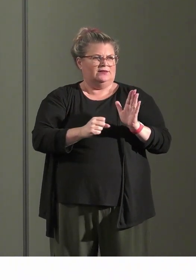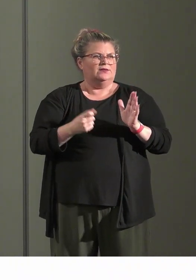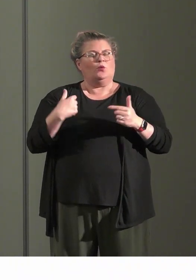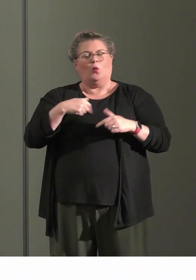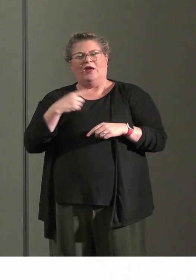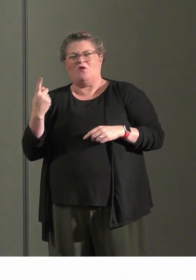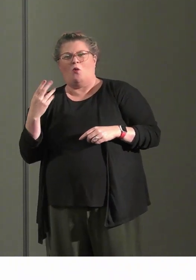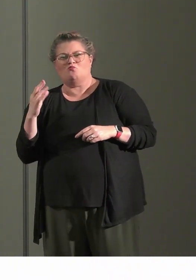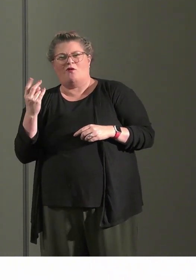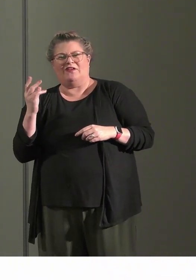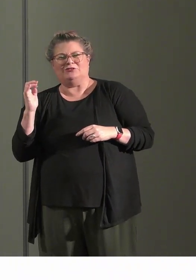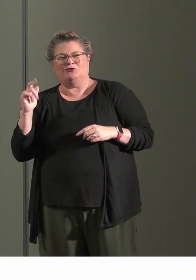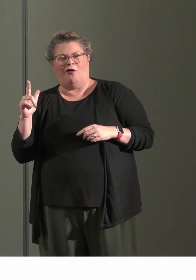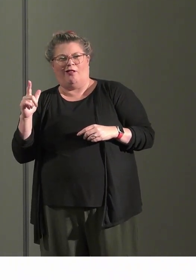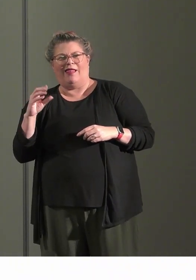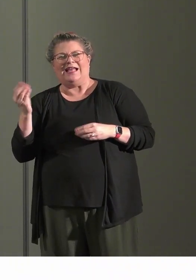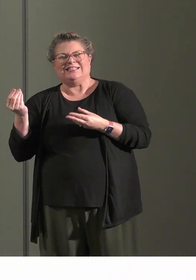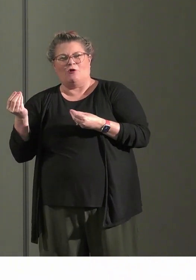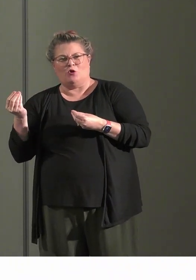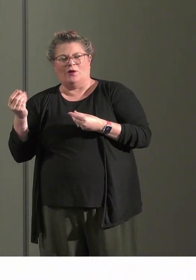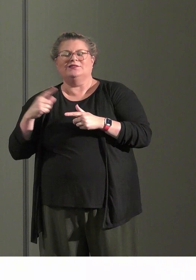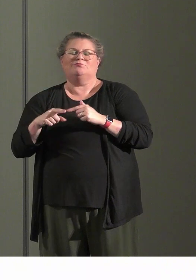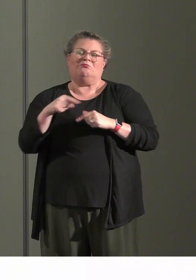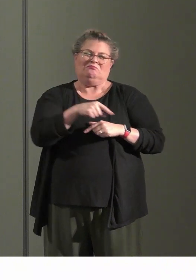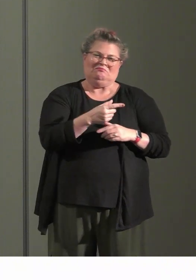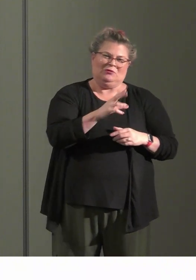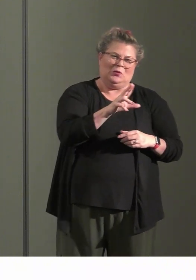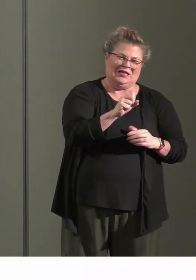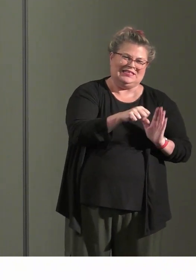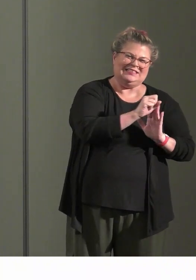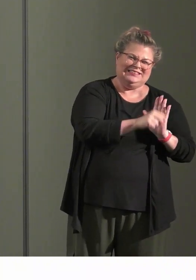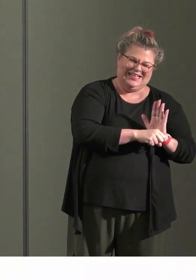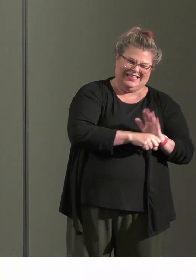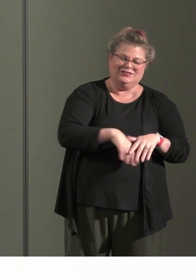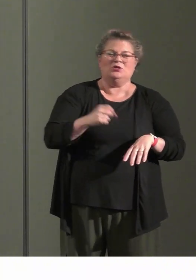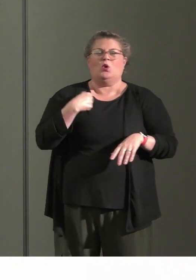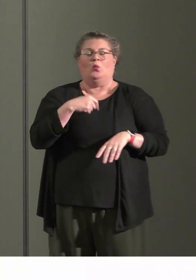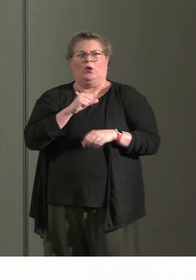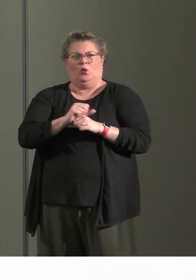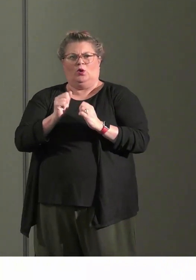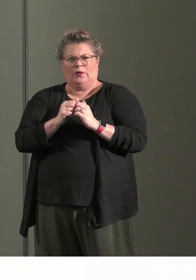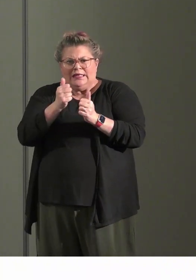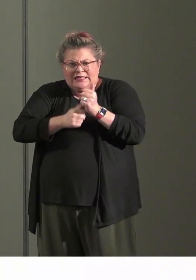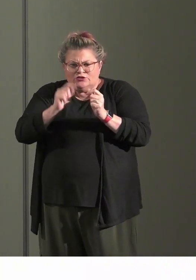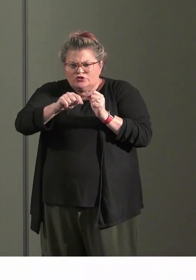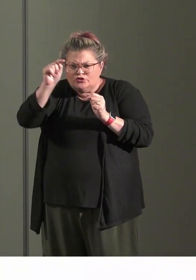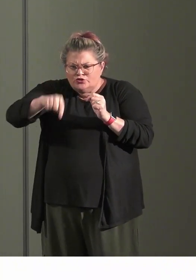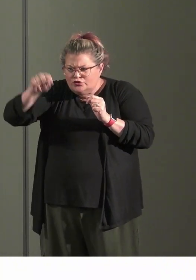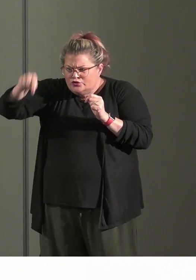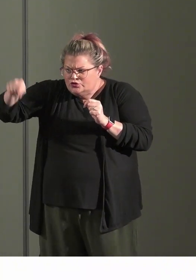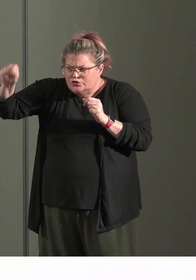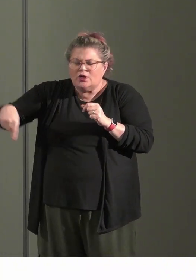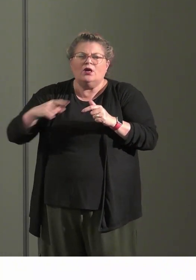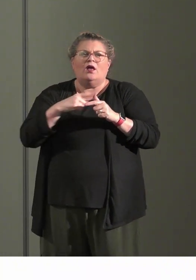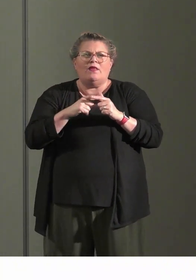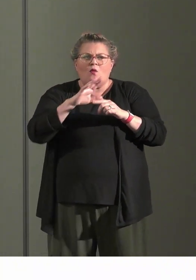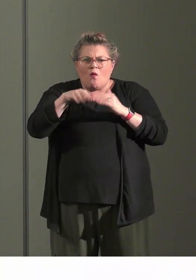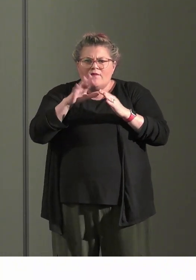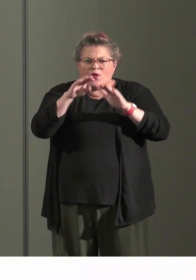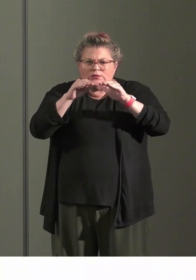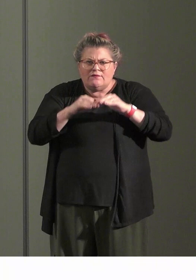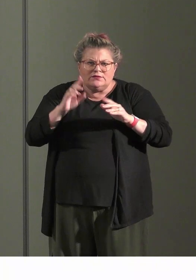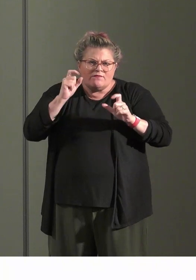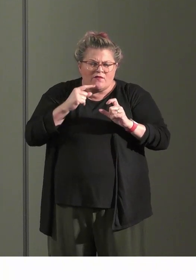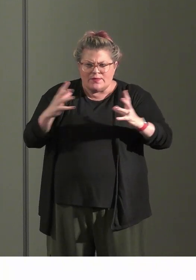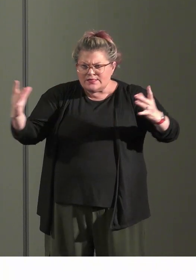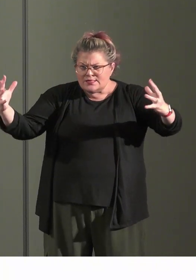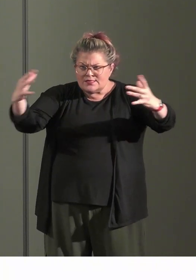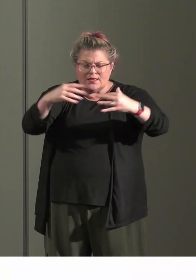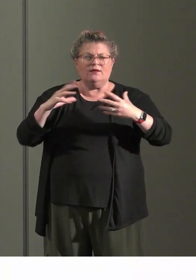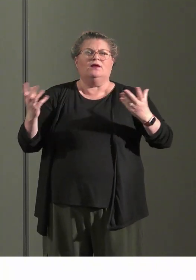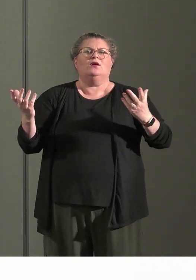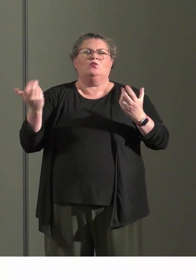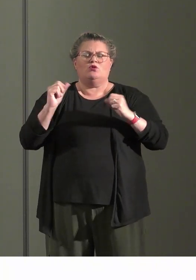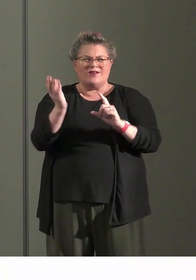territory level and within the industry of level of government. We try to convince to adopt our